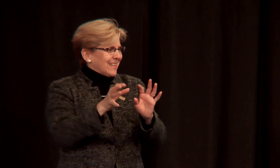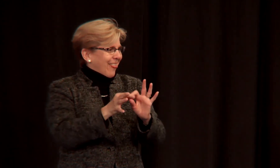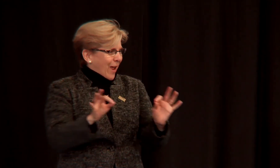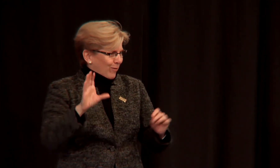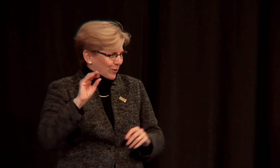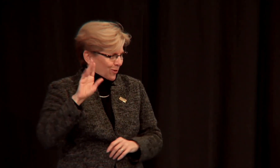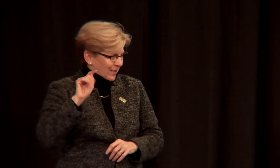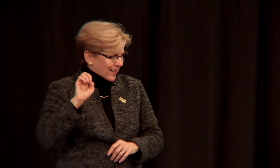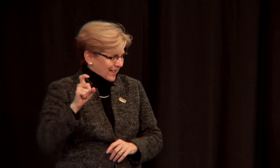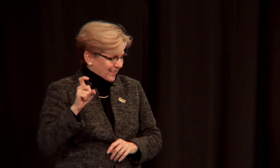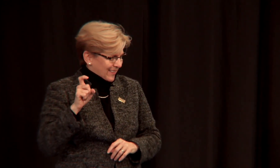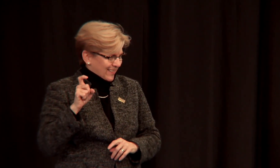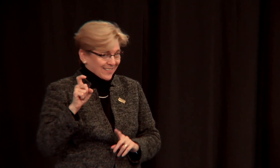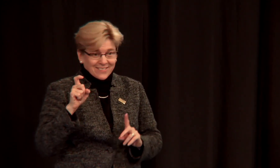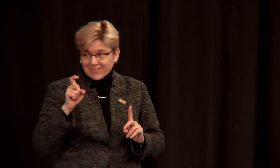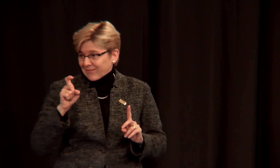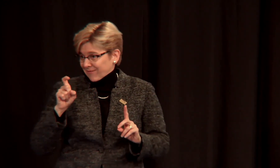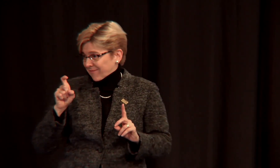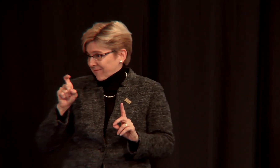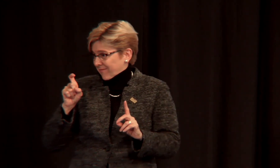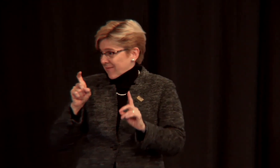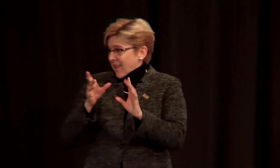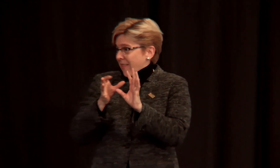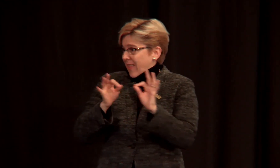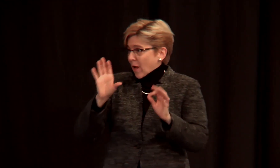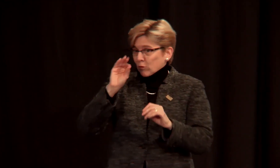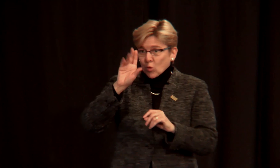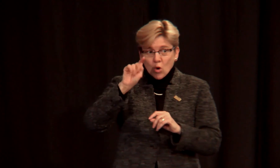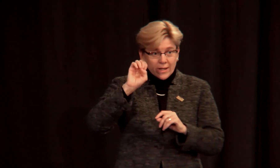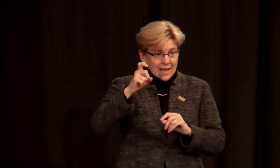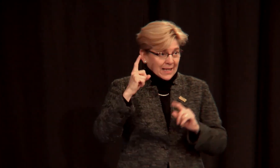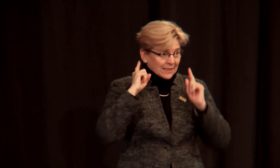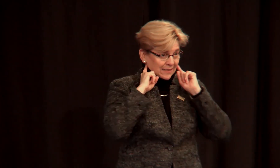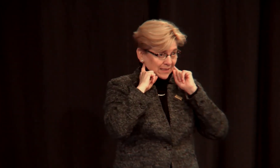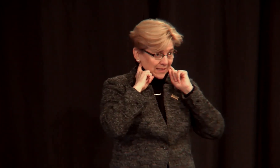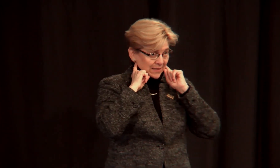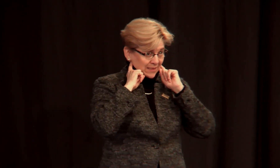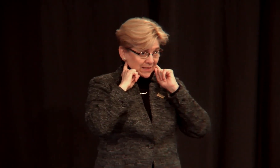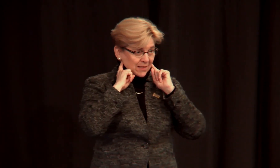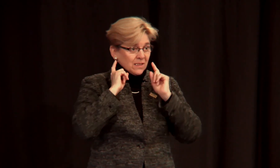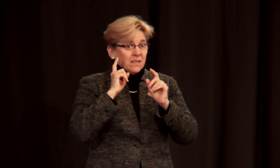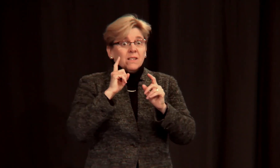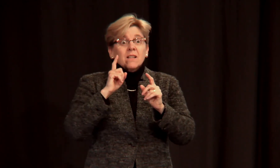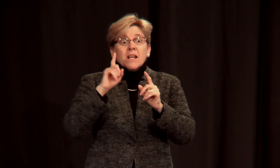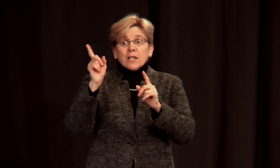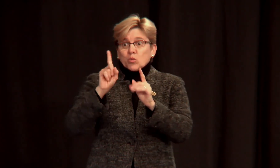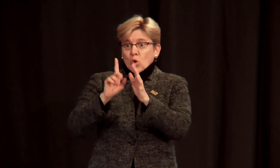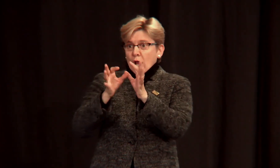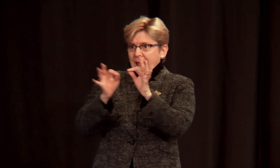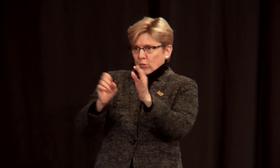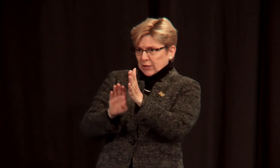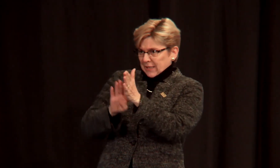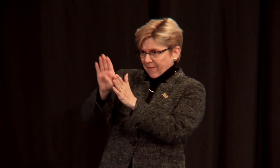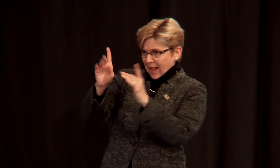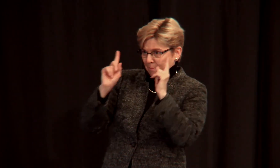It's the language cortex because that's where language is developed.